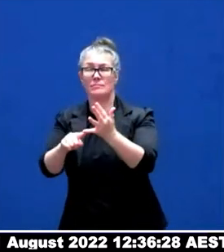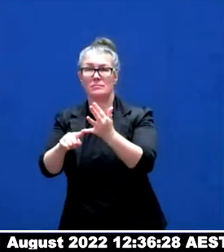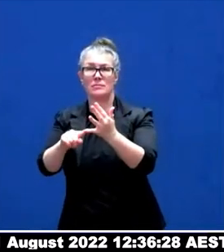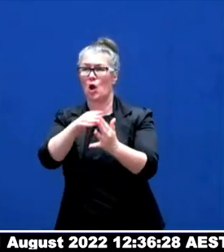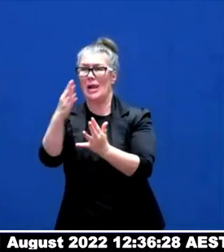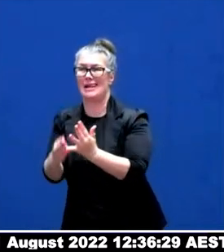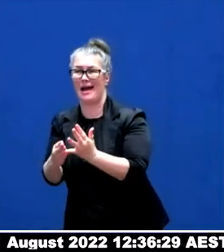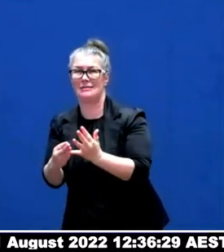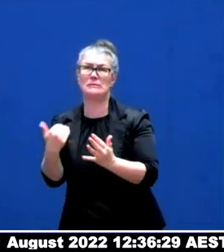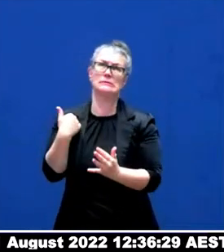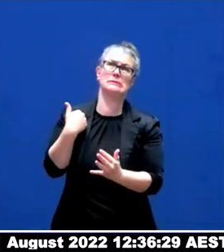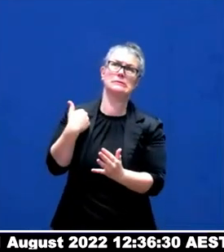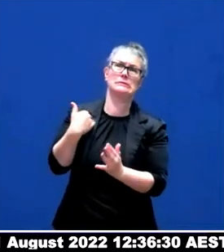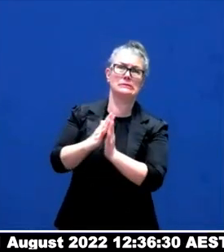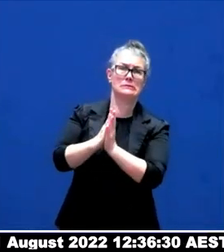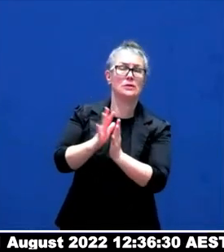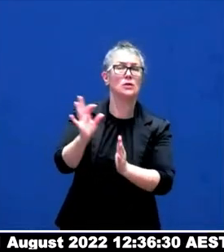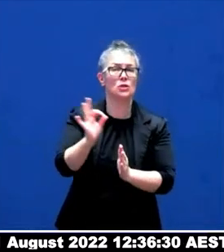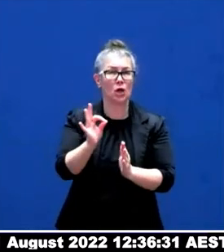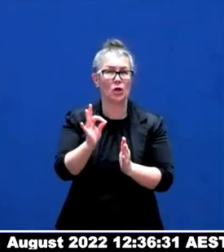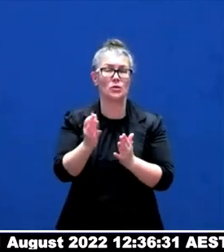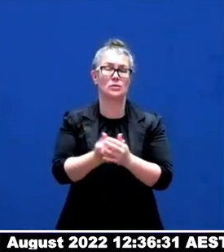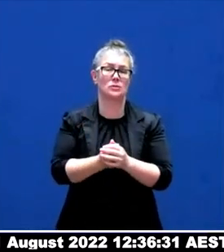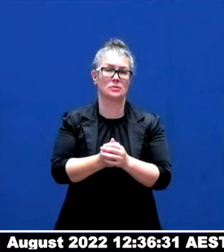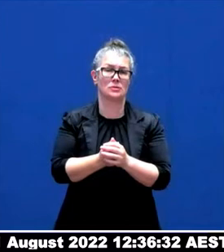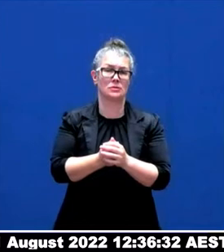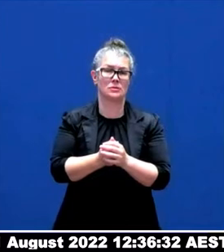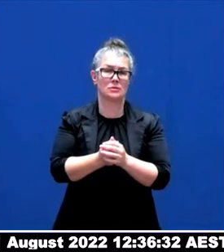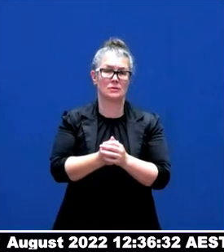No. MS EASTMAN: So the expectation is - and when I say "last resort"